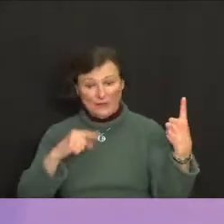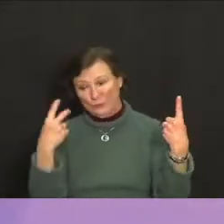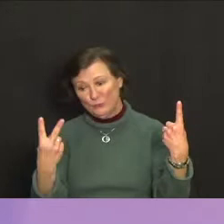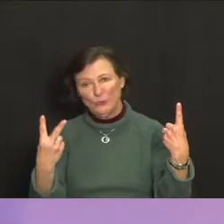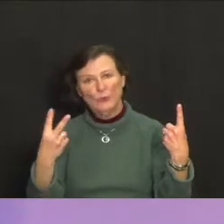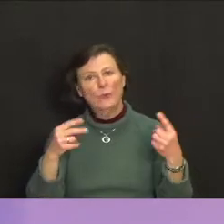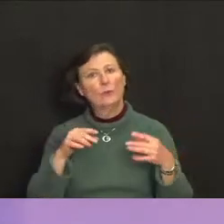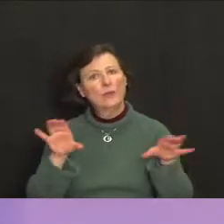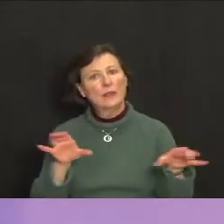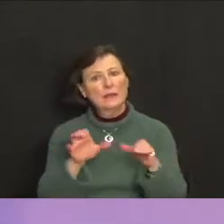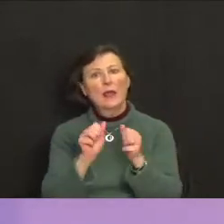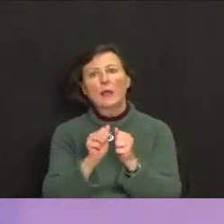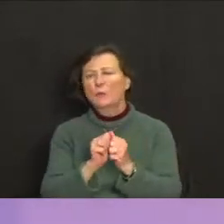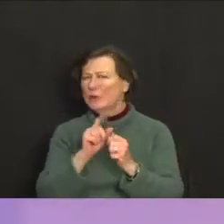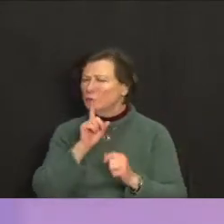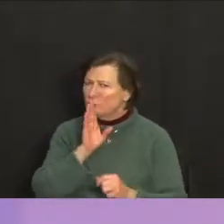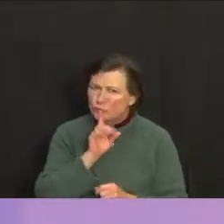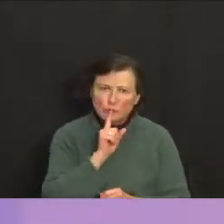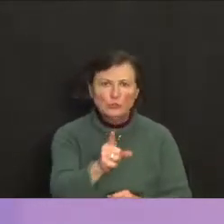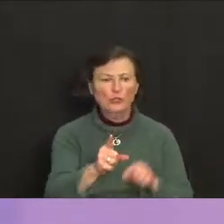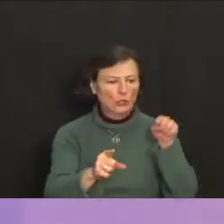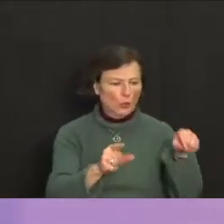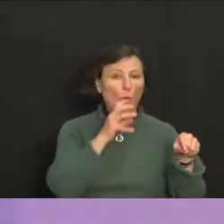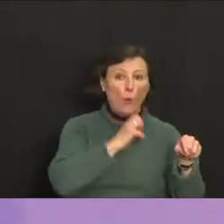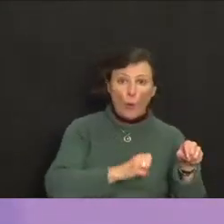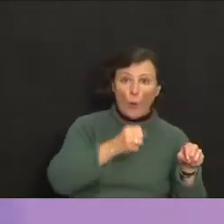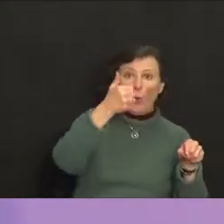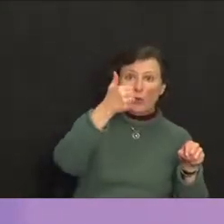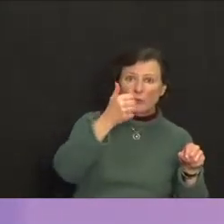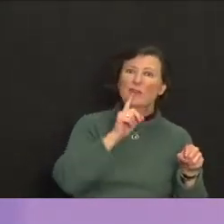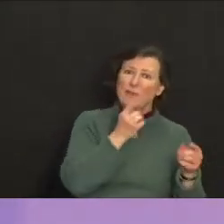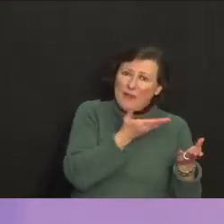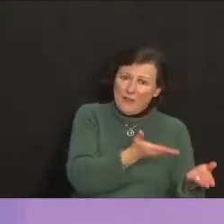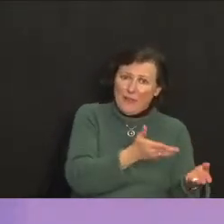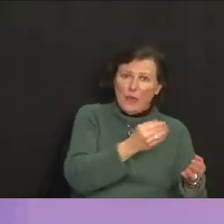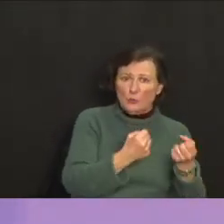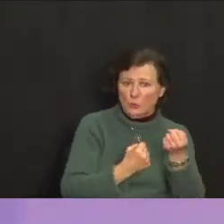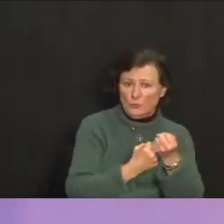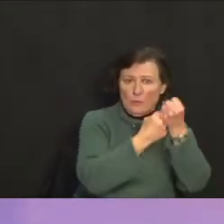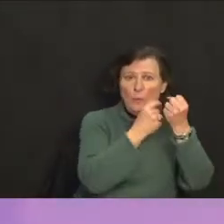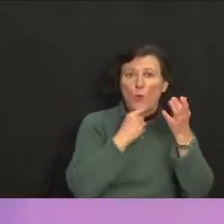the older book is really just there to confirm the truth of everything in the newer one.